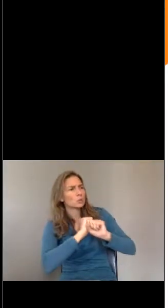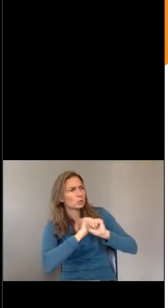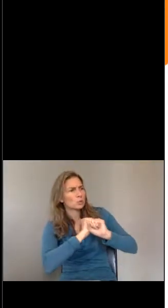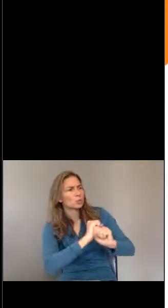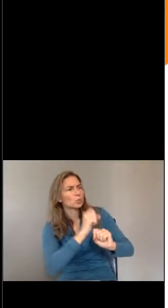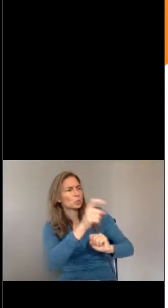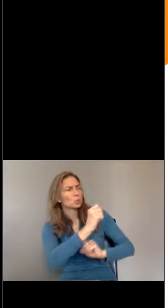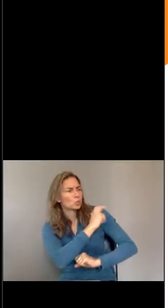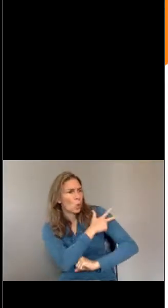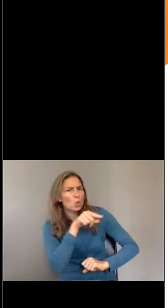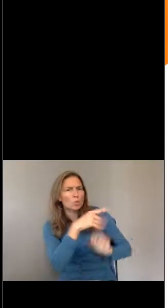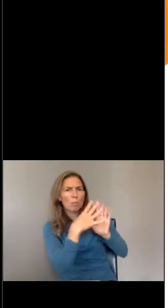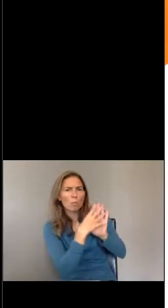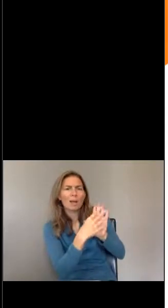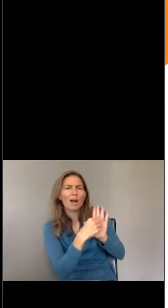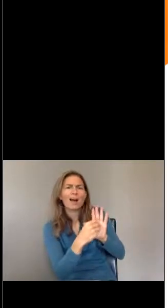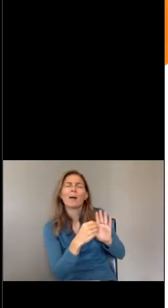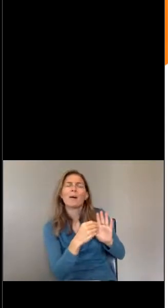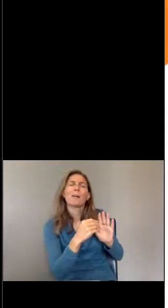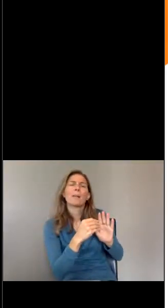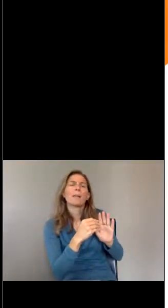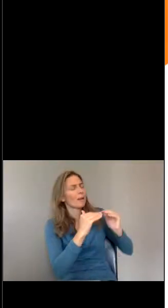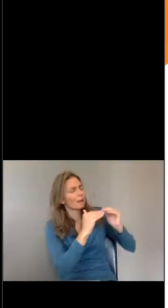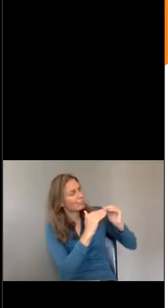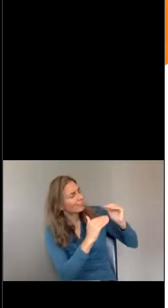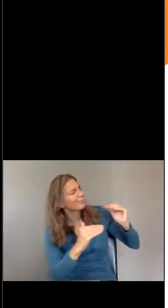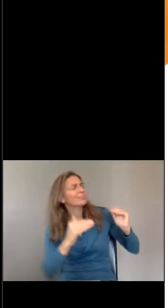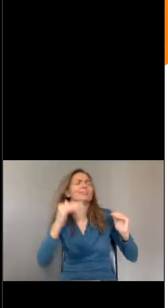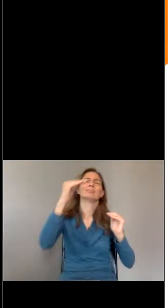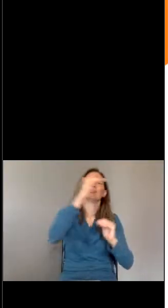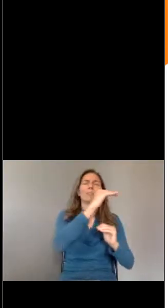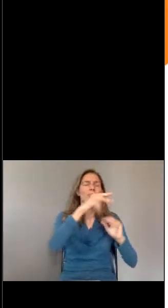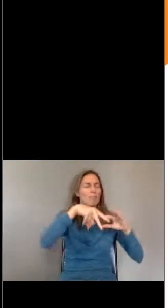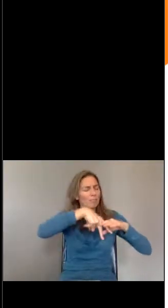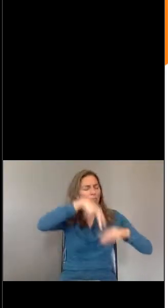What we're looking at is to make sure people with disabilities